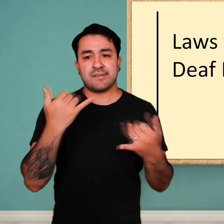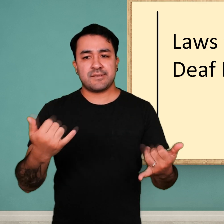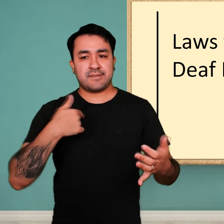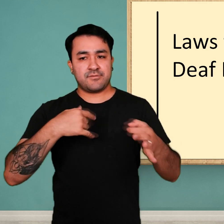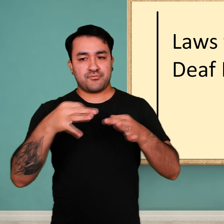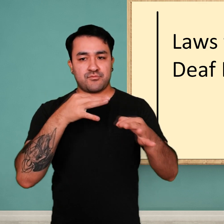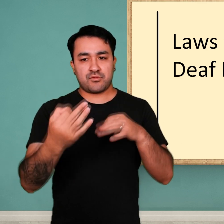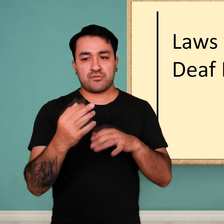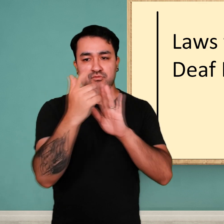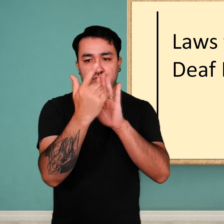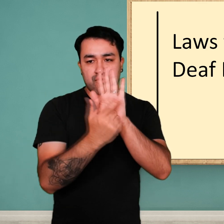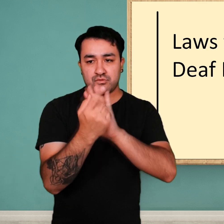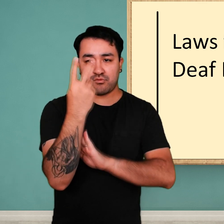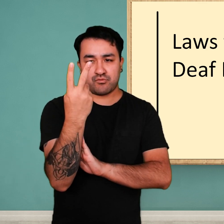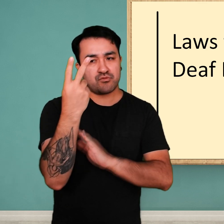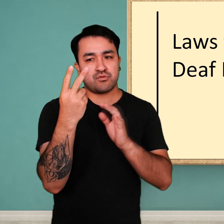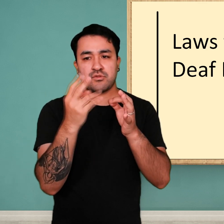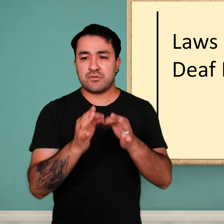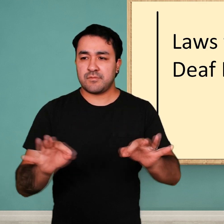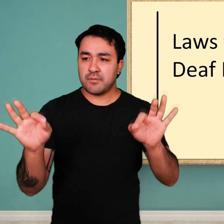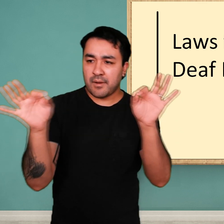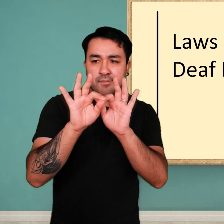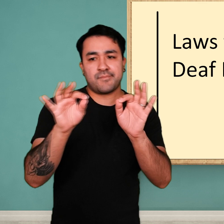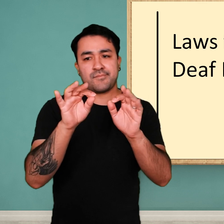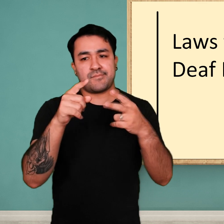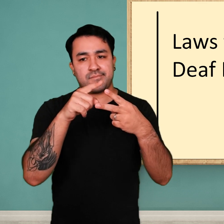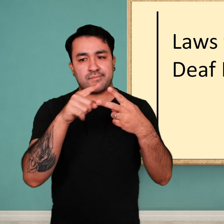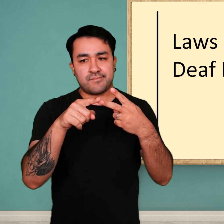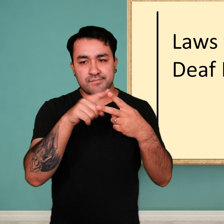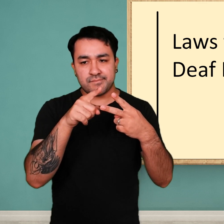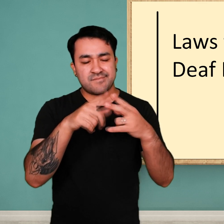This video will begin discussing impactful laws for Deaf education.